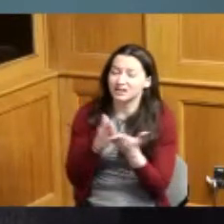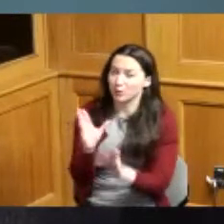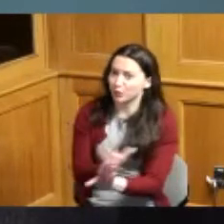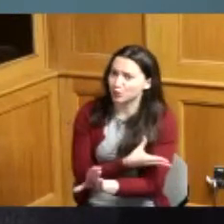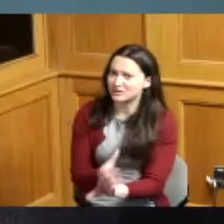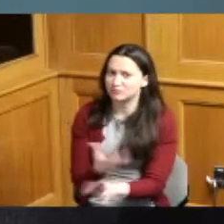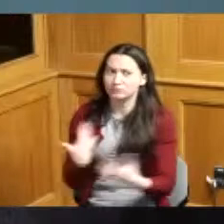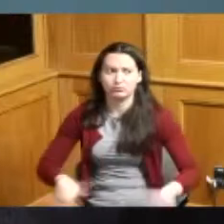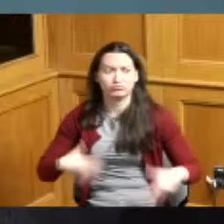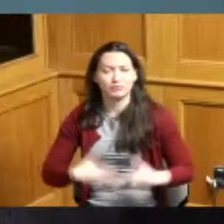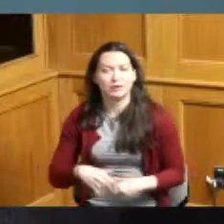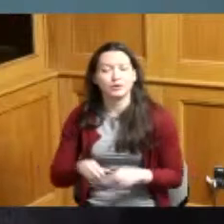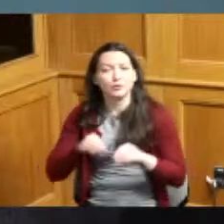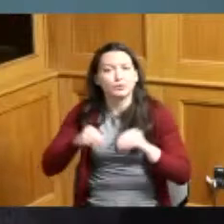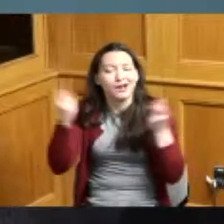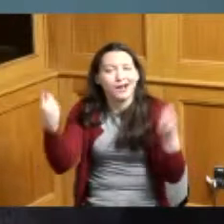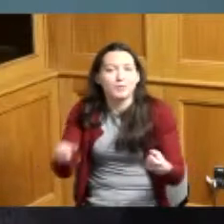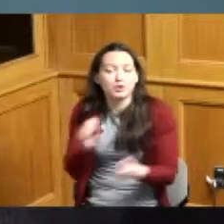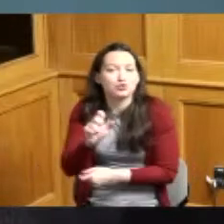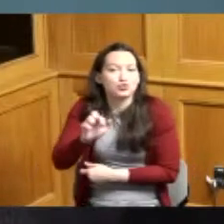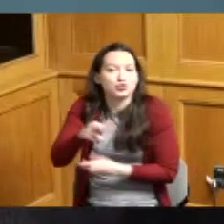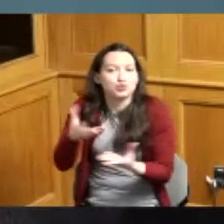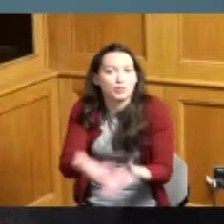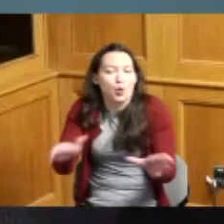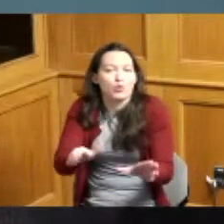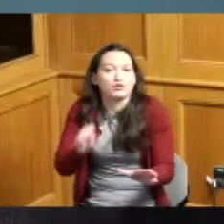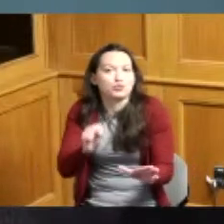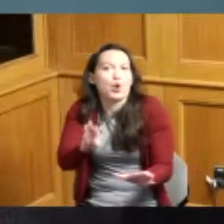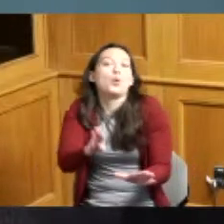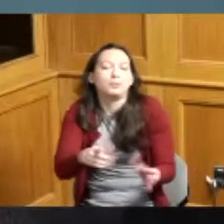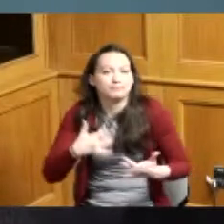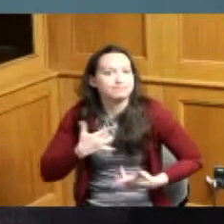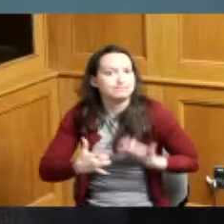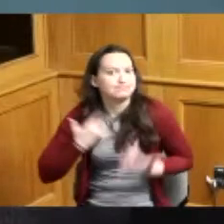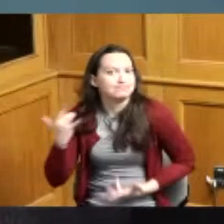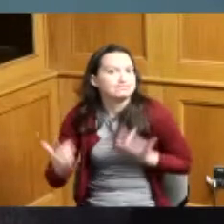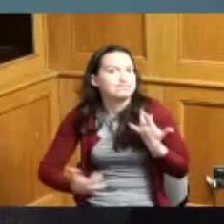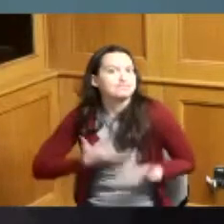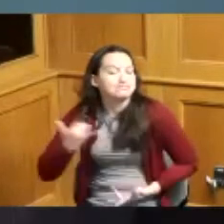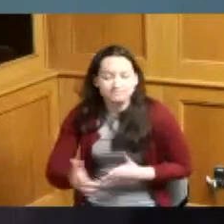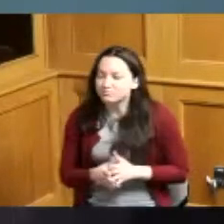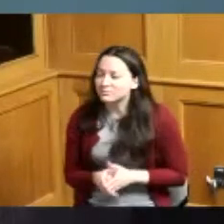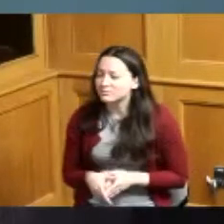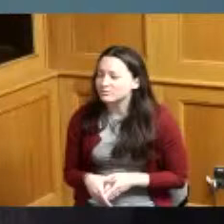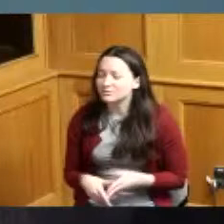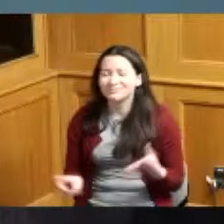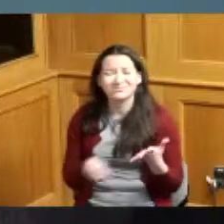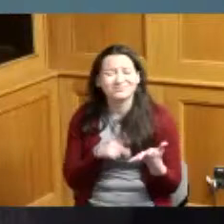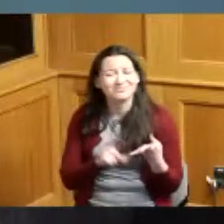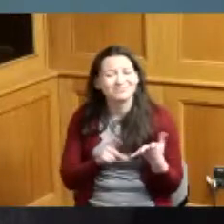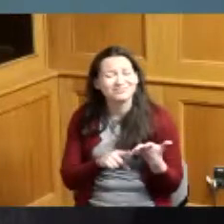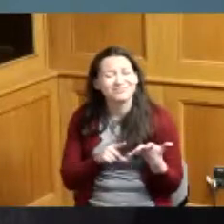played in the Super Bowl so I'm very um excited about that and then the late Wilbert Longmire